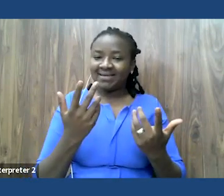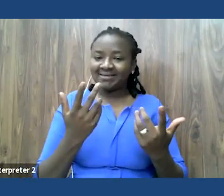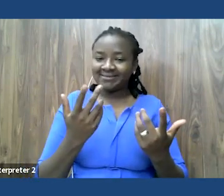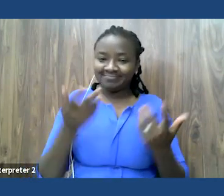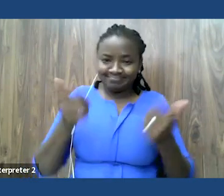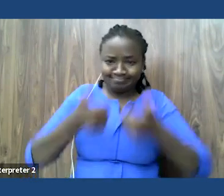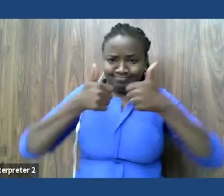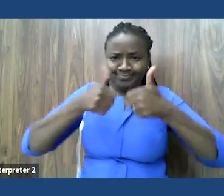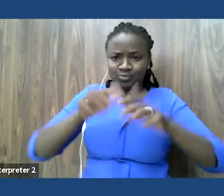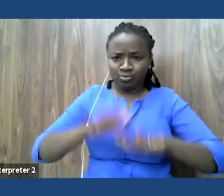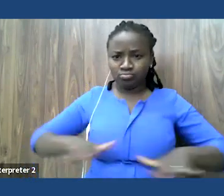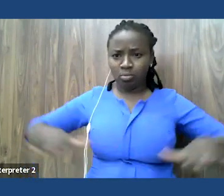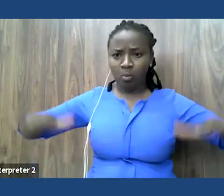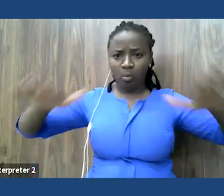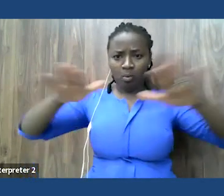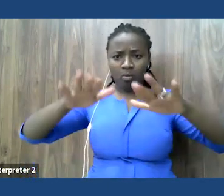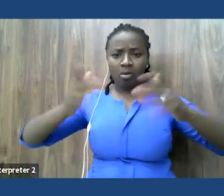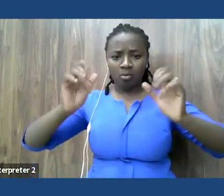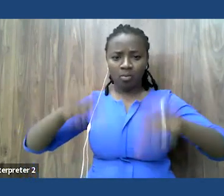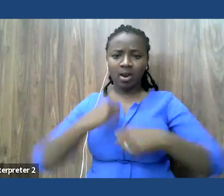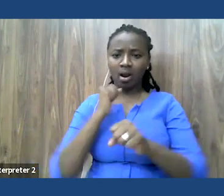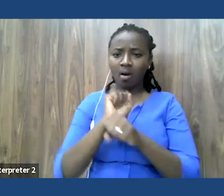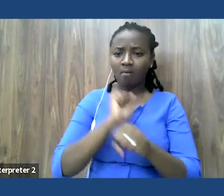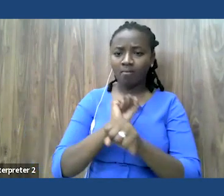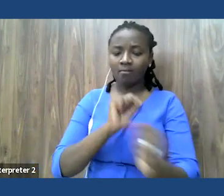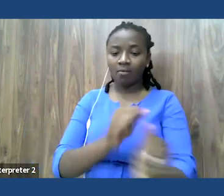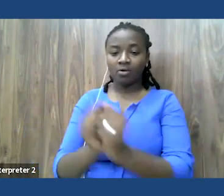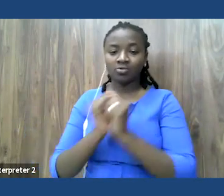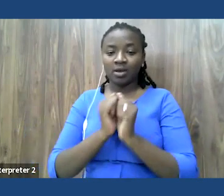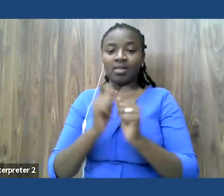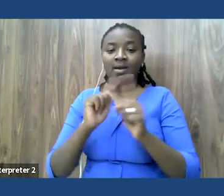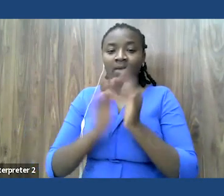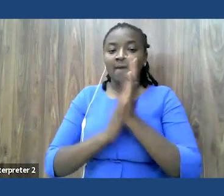Silvia, I would love to hear your perspective.